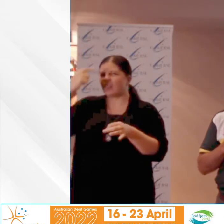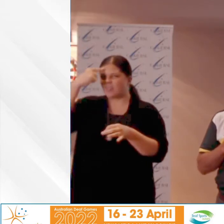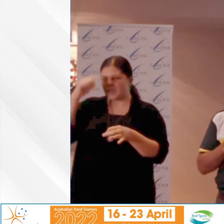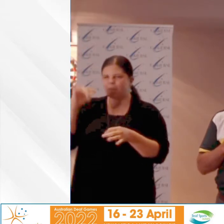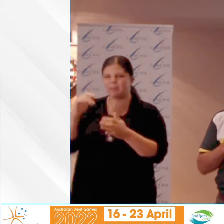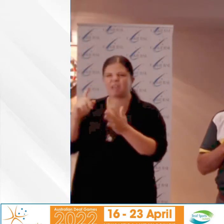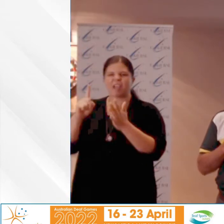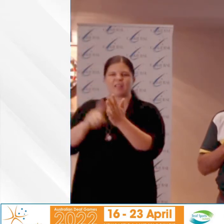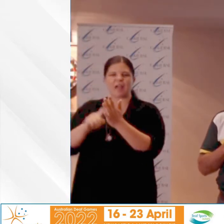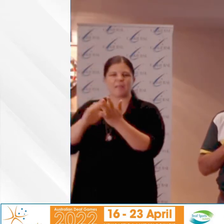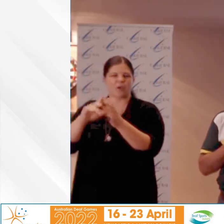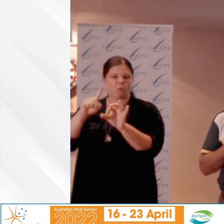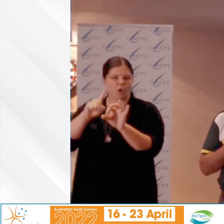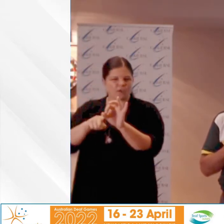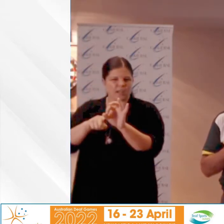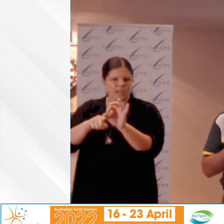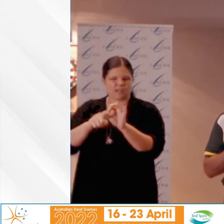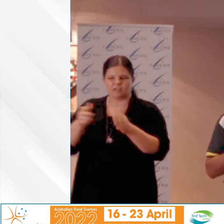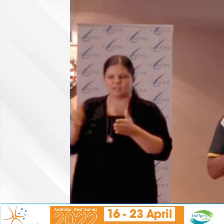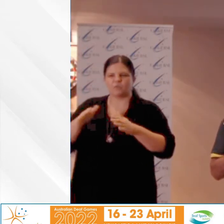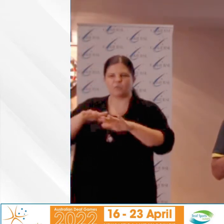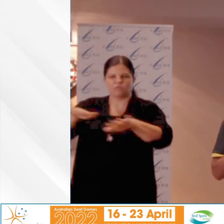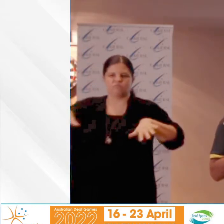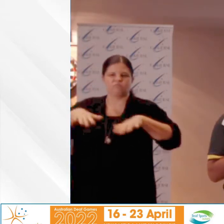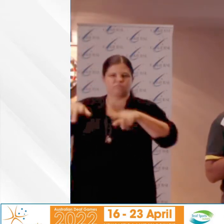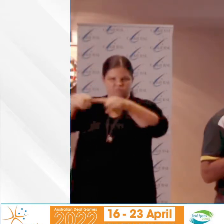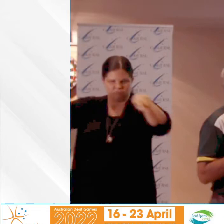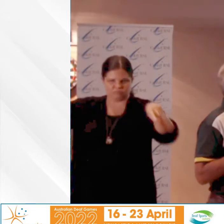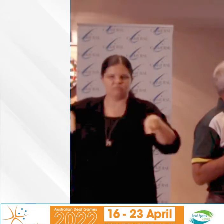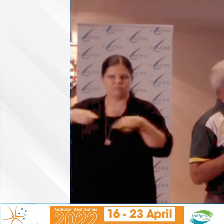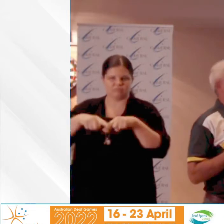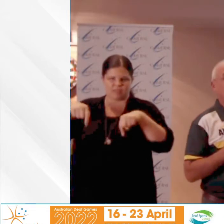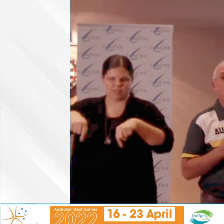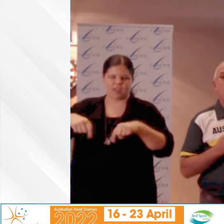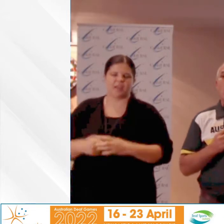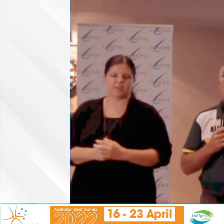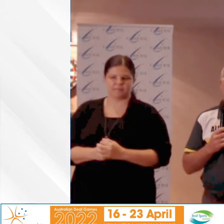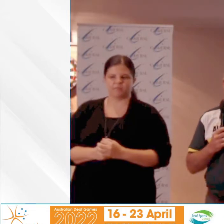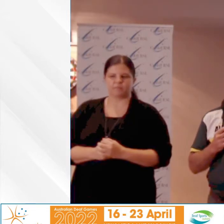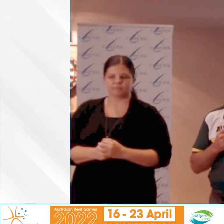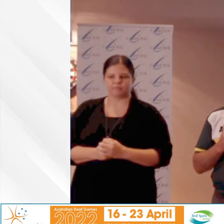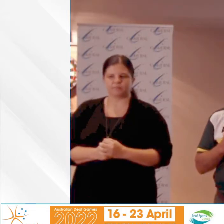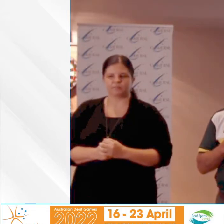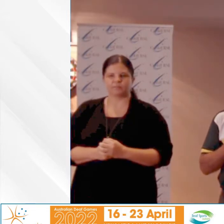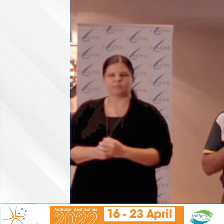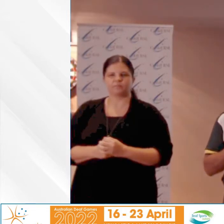a smaller swimming pool down that area netball will be at National Park